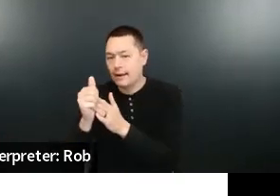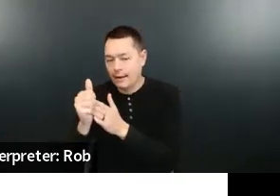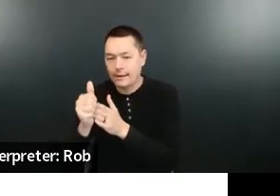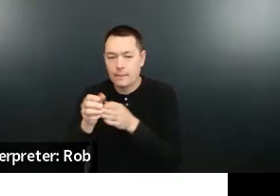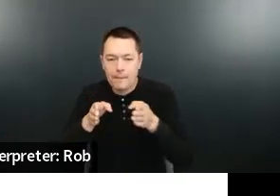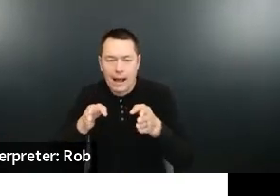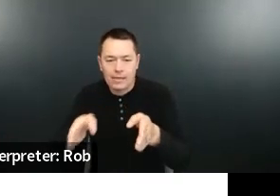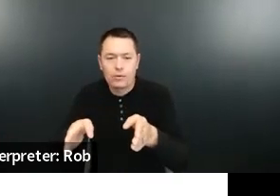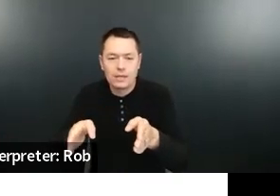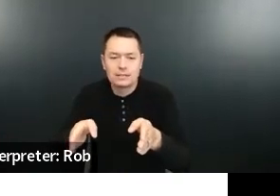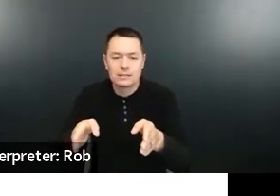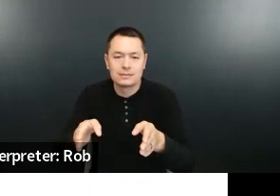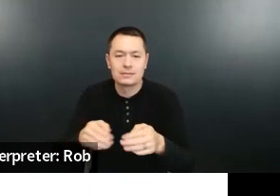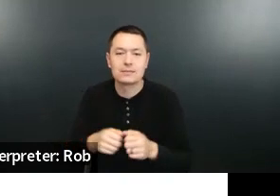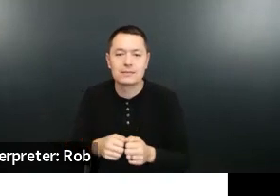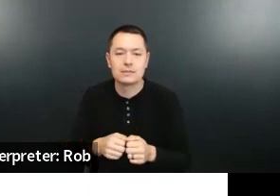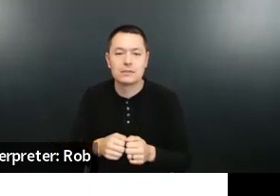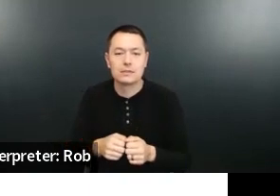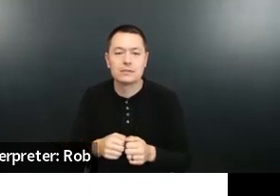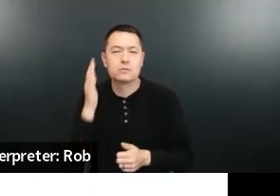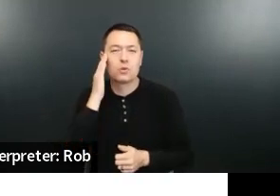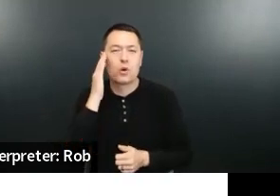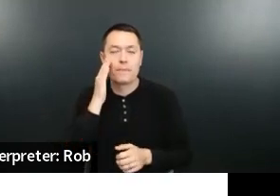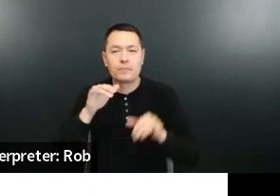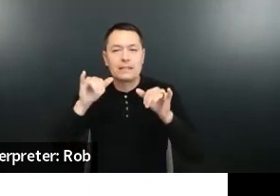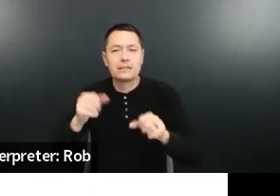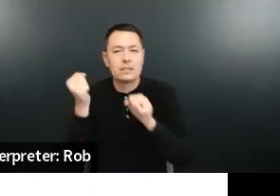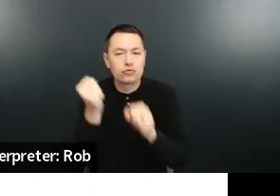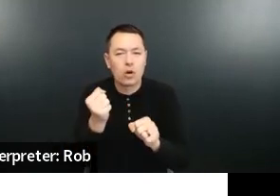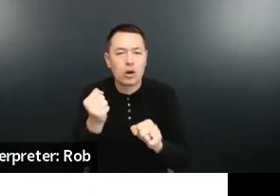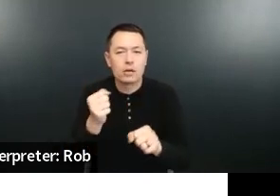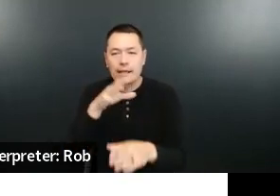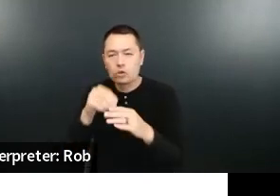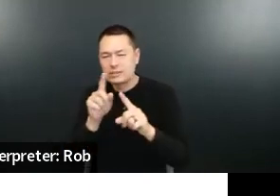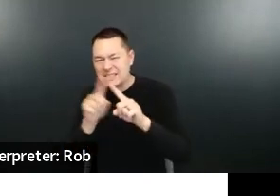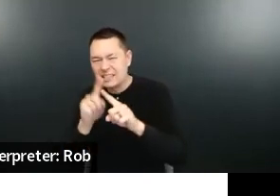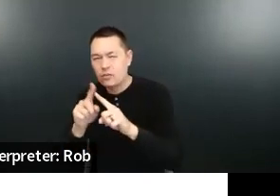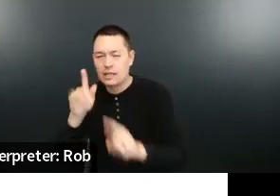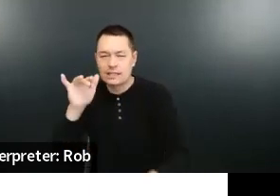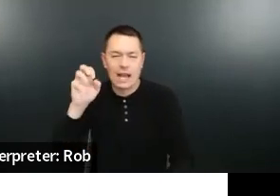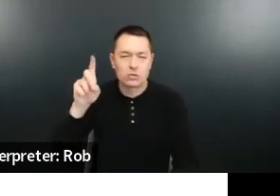And so stay strong includes different dashboards related to supporting students